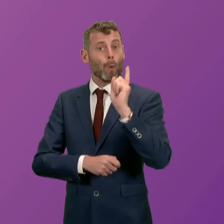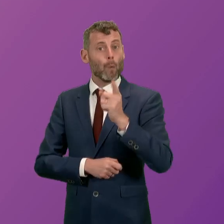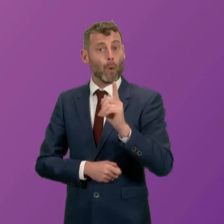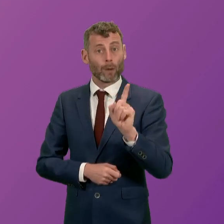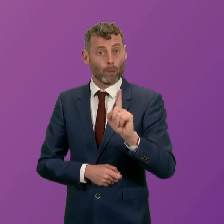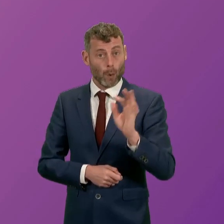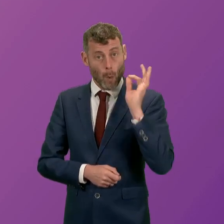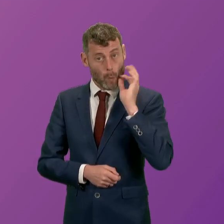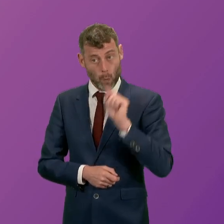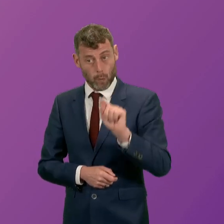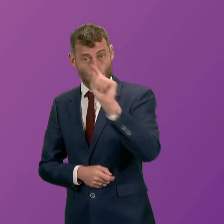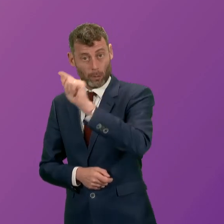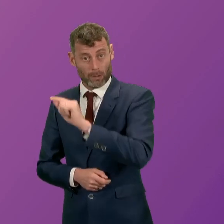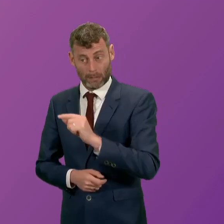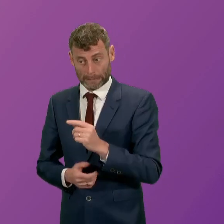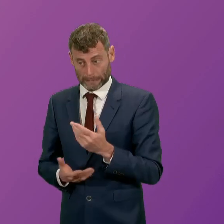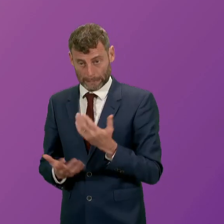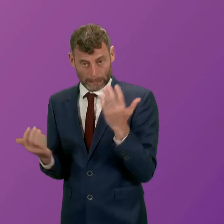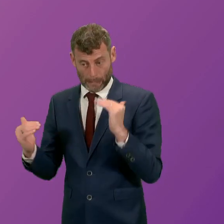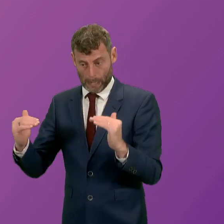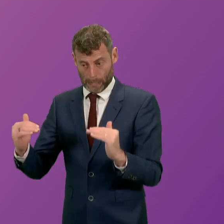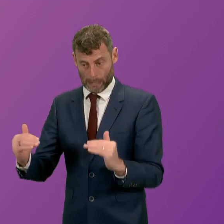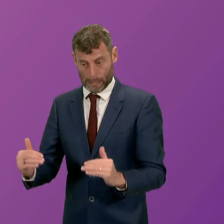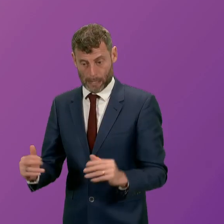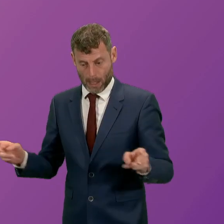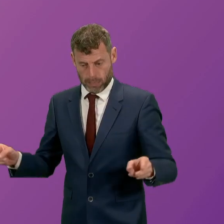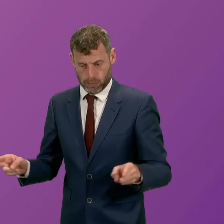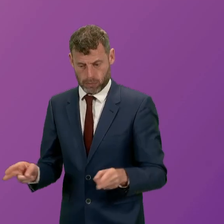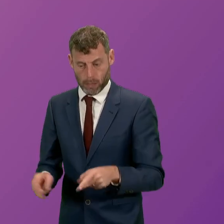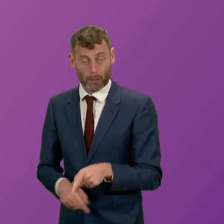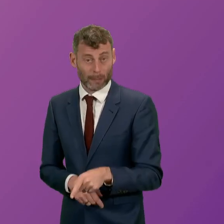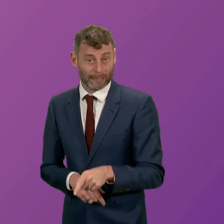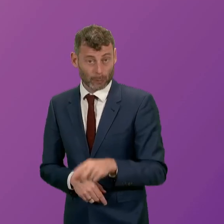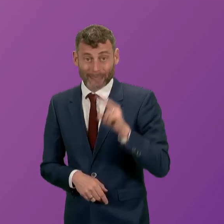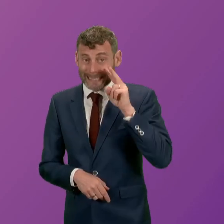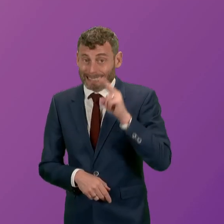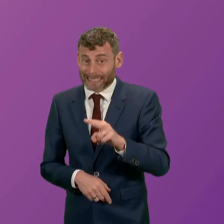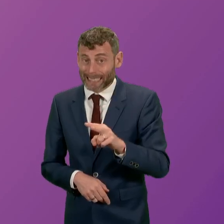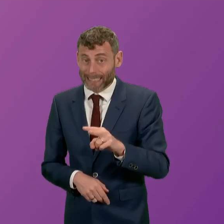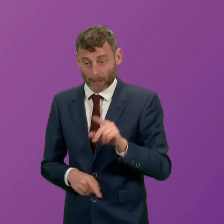quite difficult reading, because we face acute challenges that we would never ordinarily face